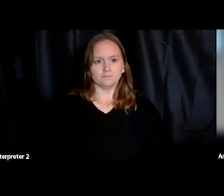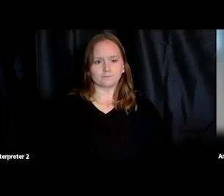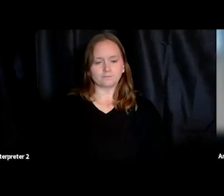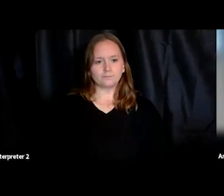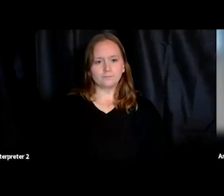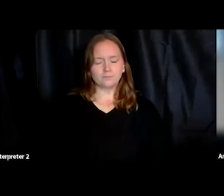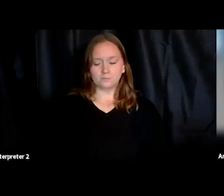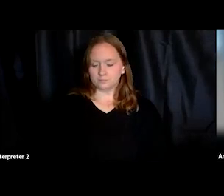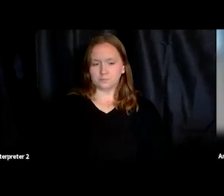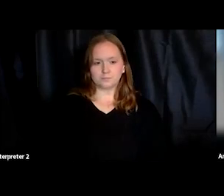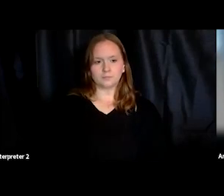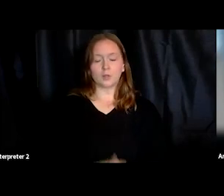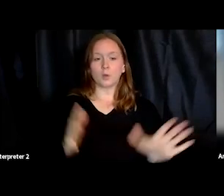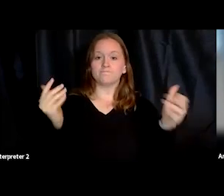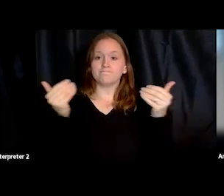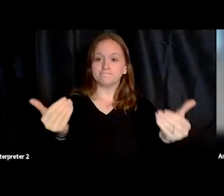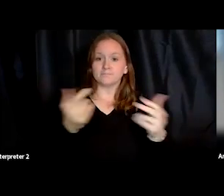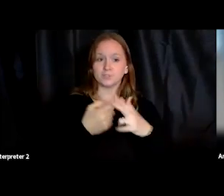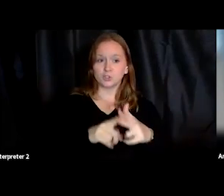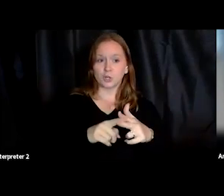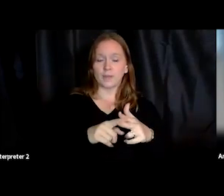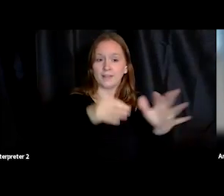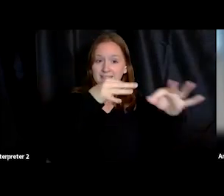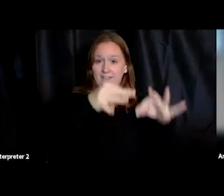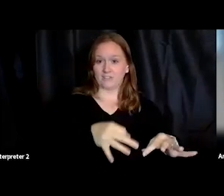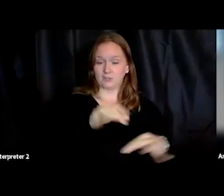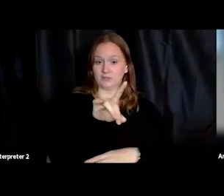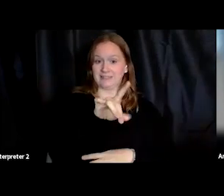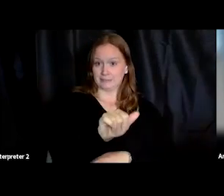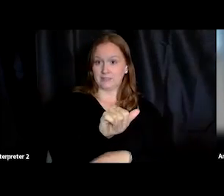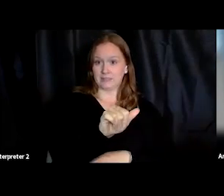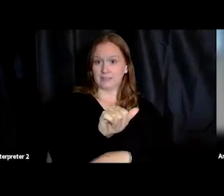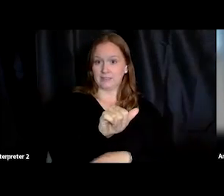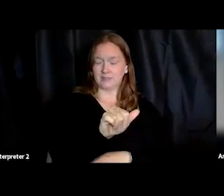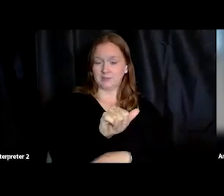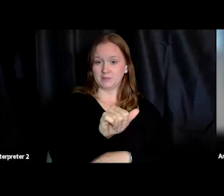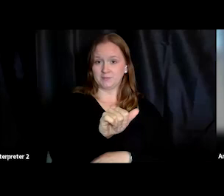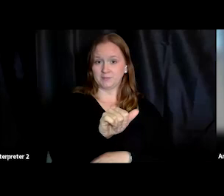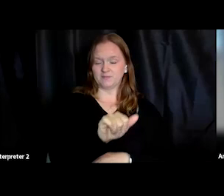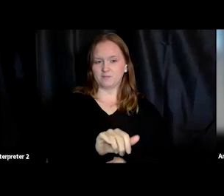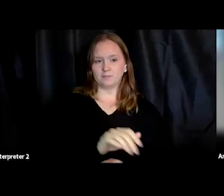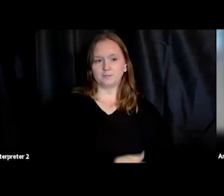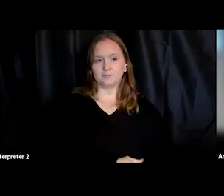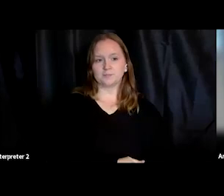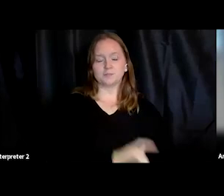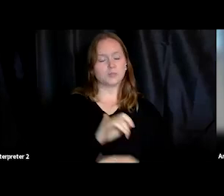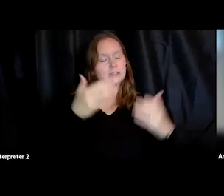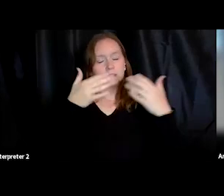So we'll start with SSA's definition of disability. So this is the general definition